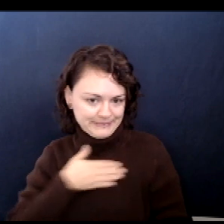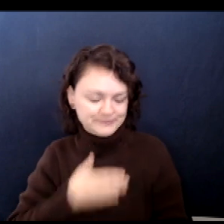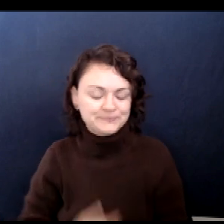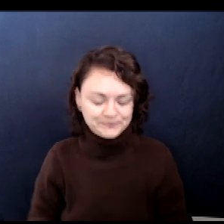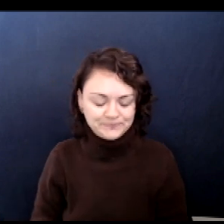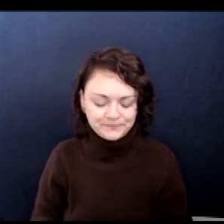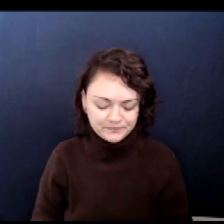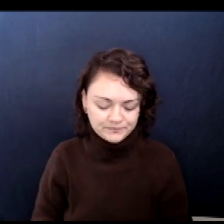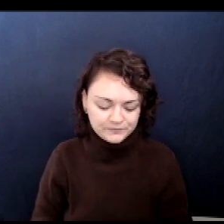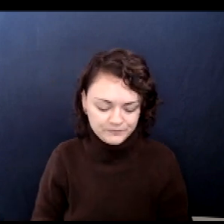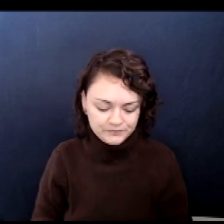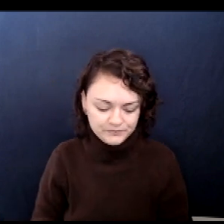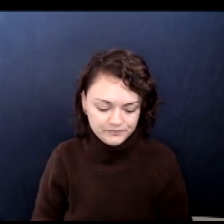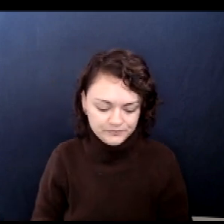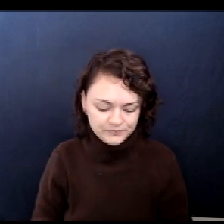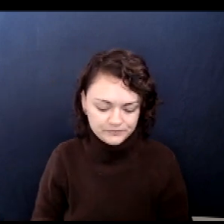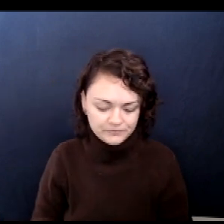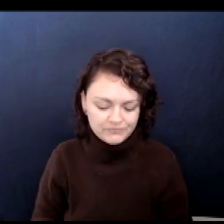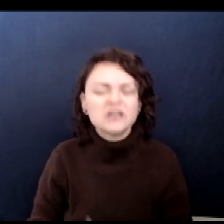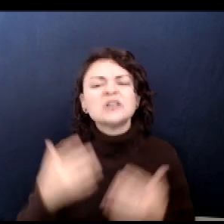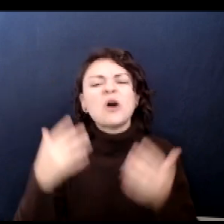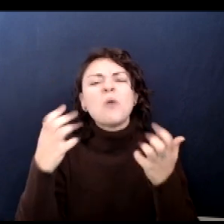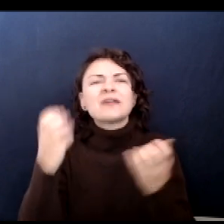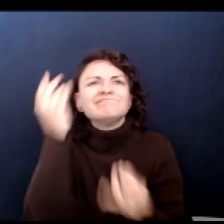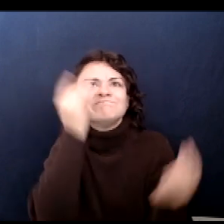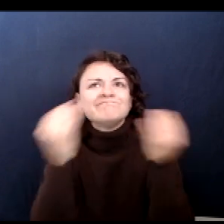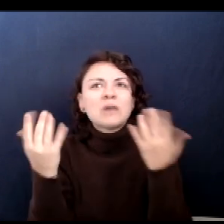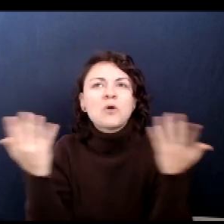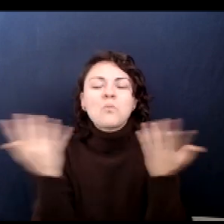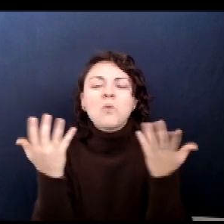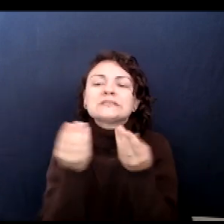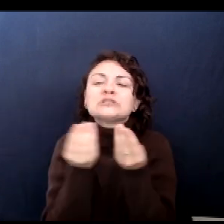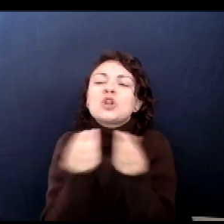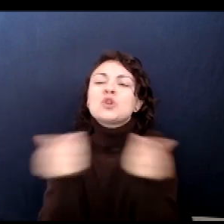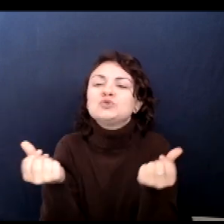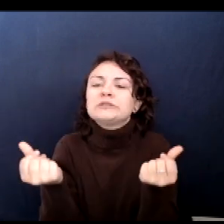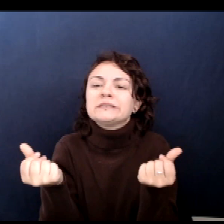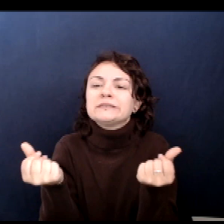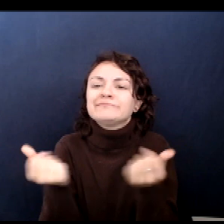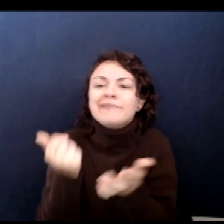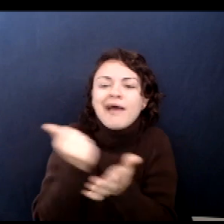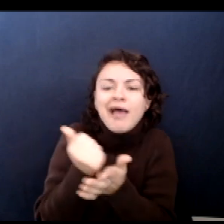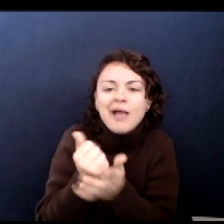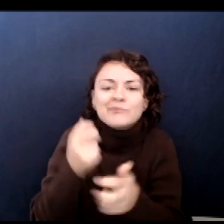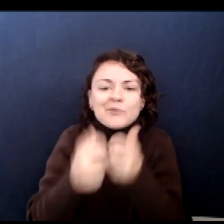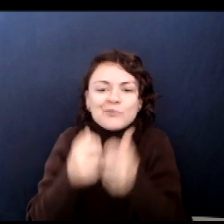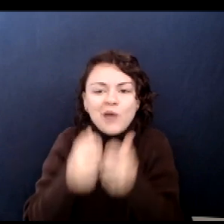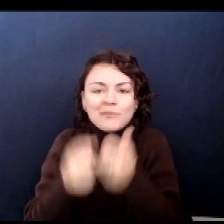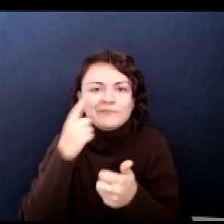some solutions that we could offer to our state in order to address this disparity.